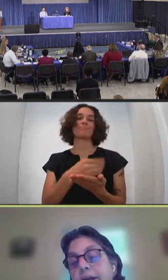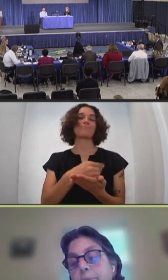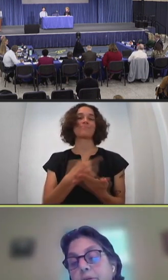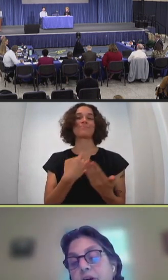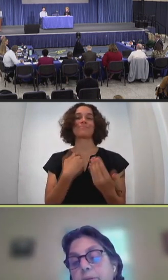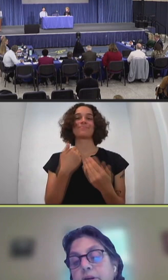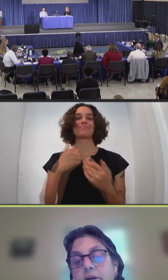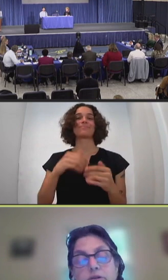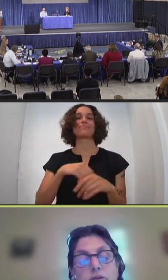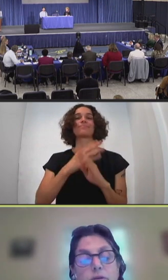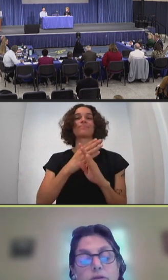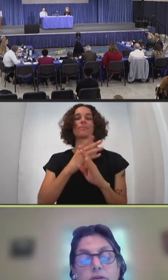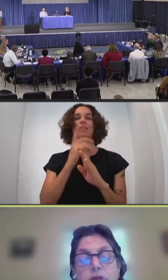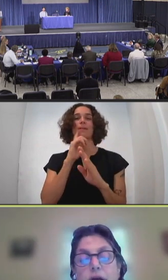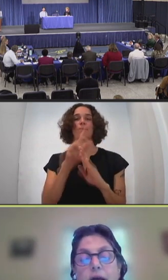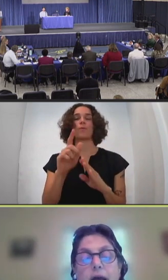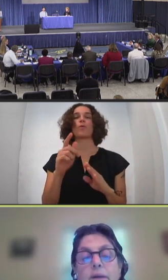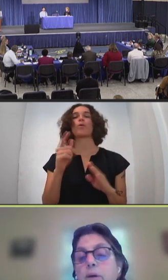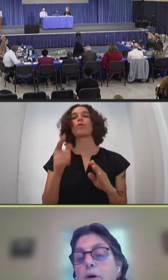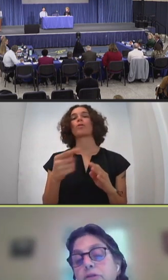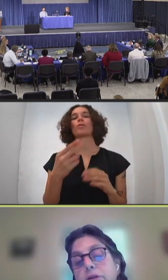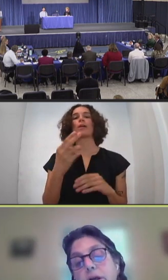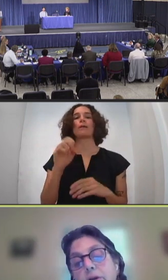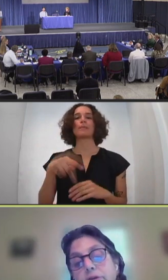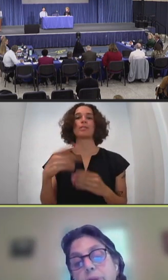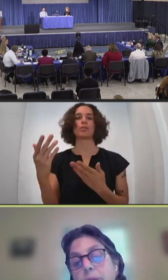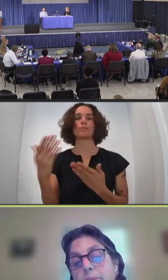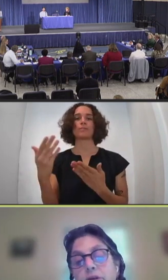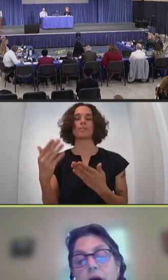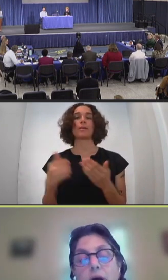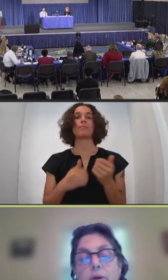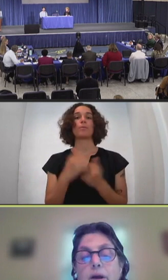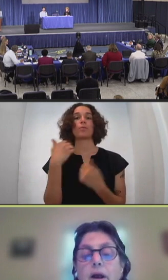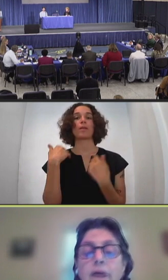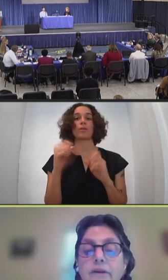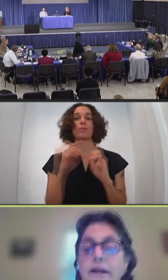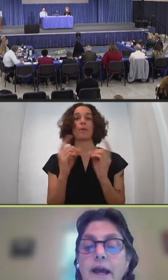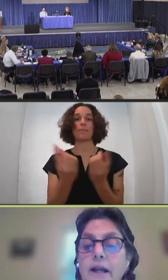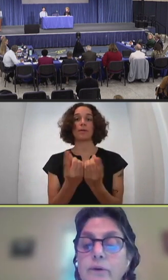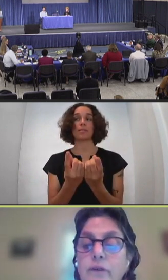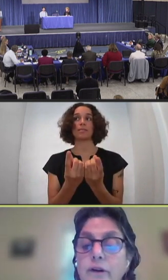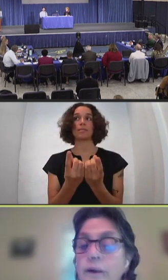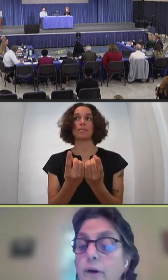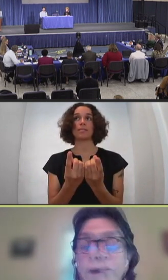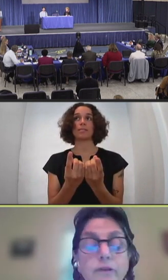up of hepatitis services. And most health departments have inadequate funding and often